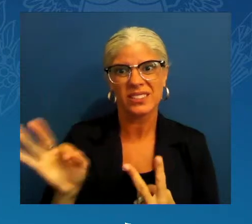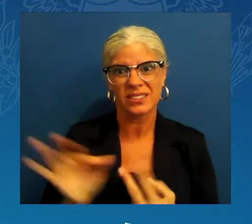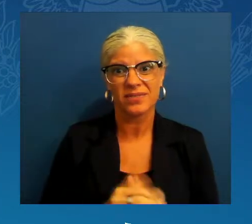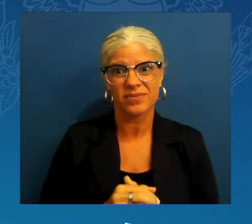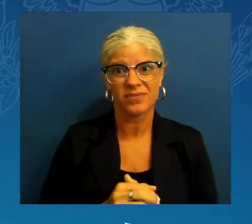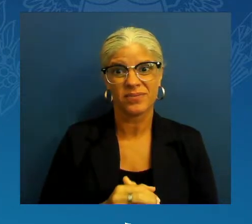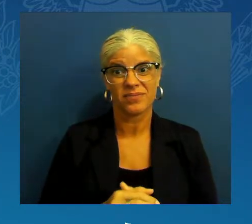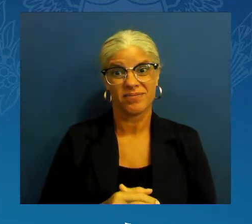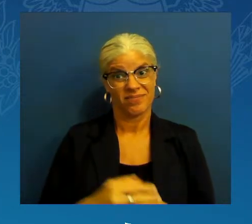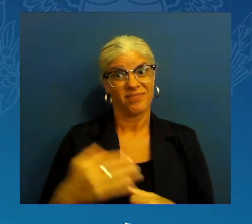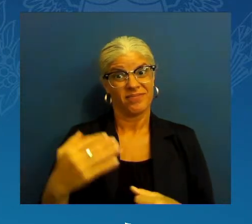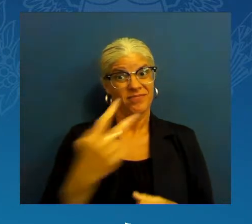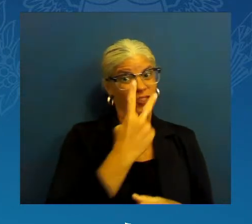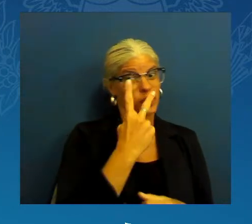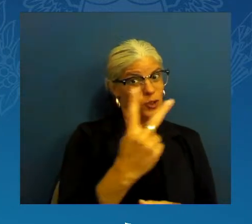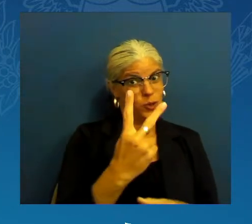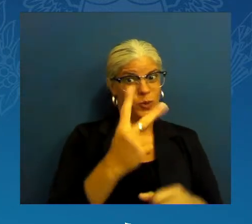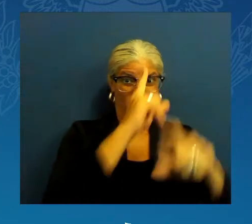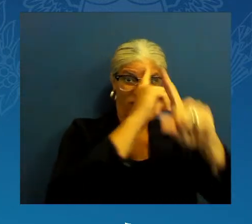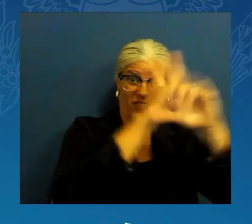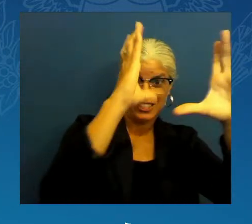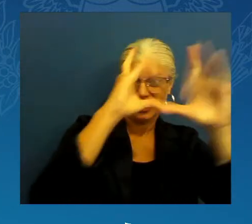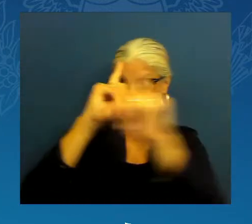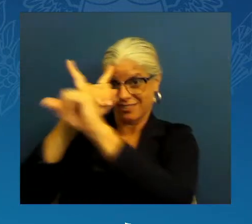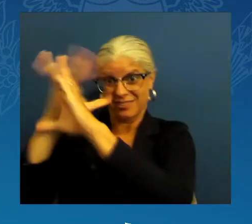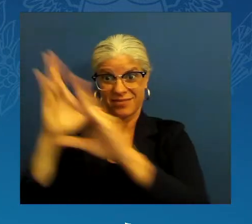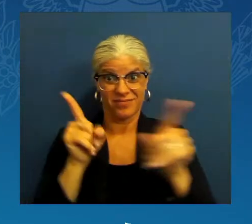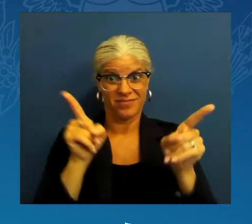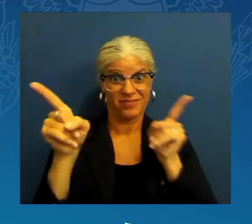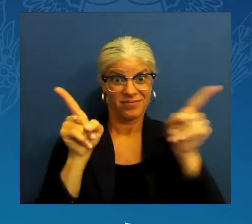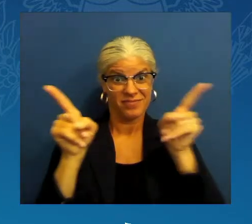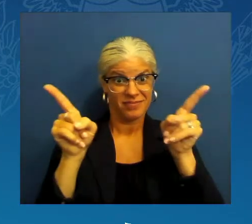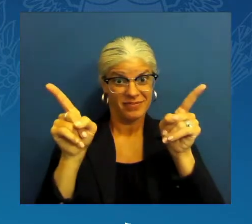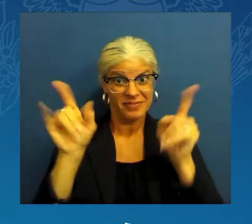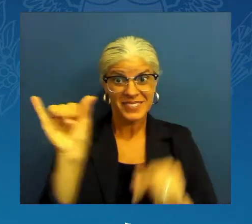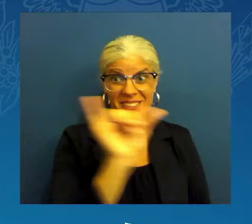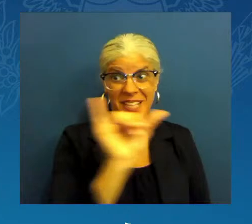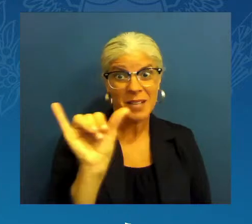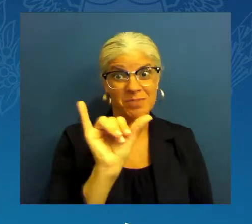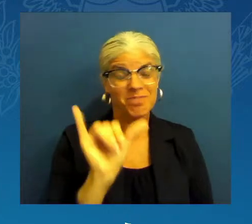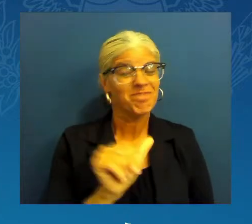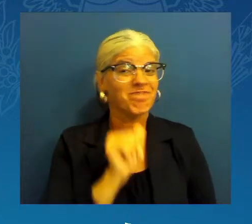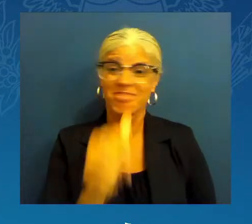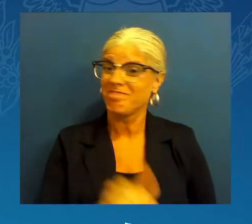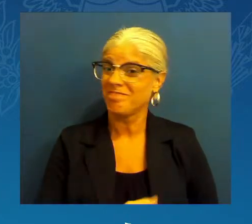one focused on the future, the other focused on the past.